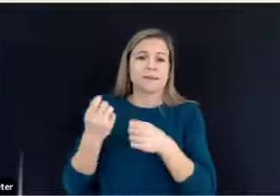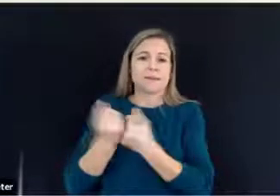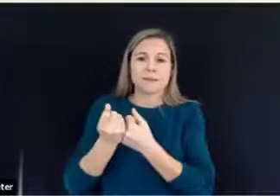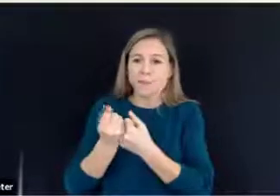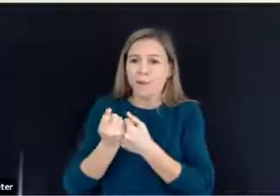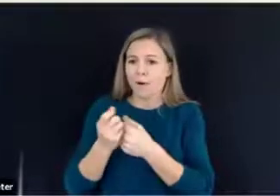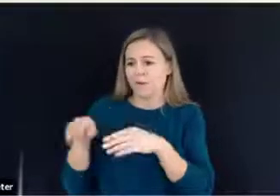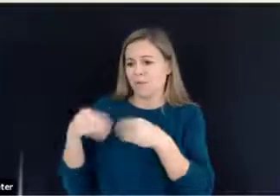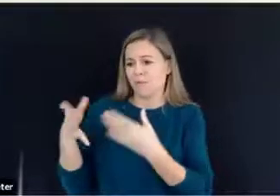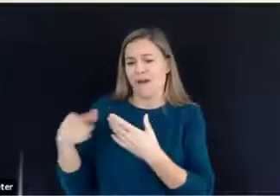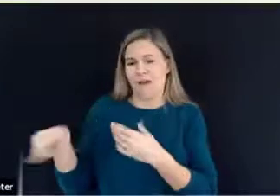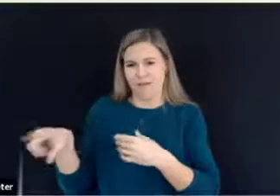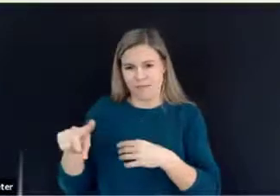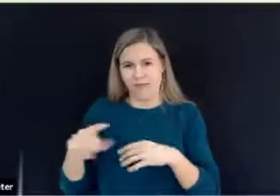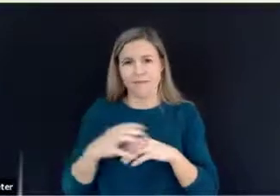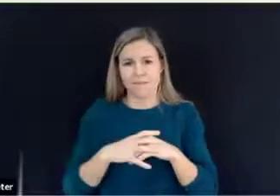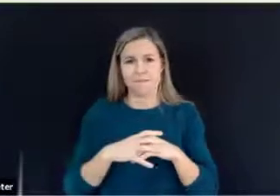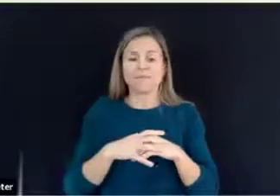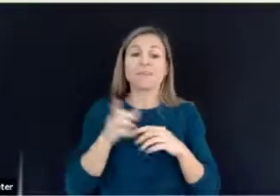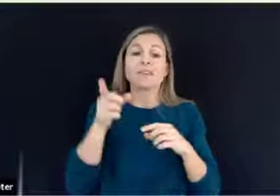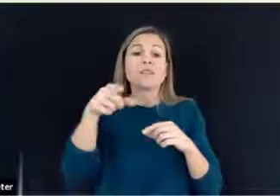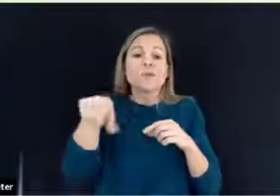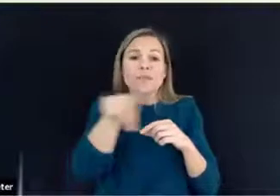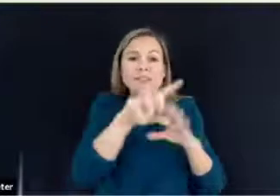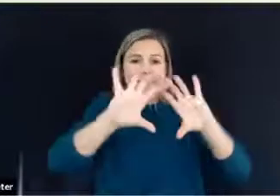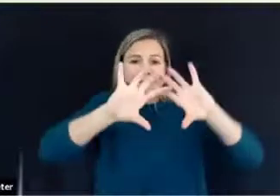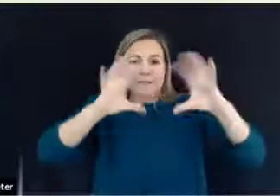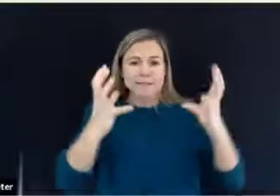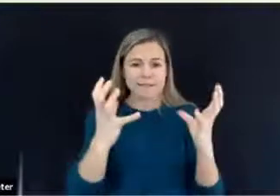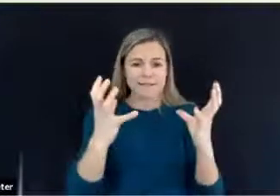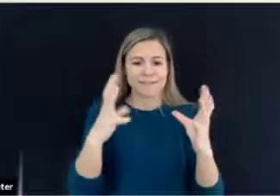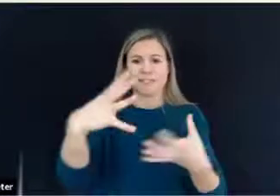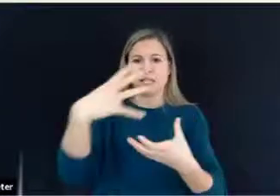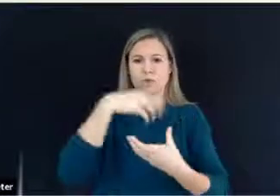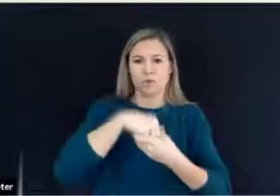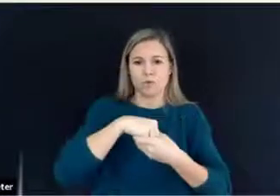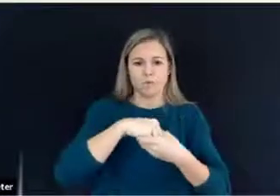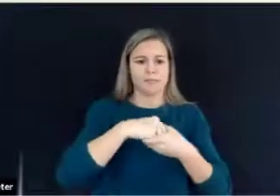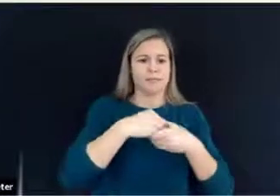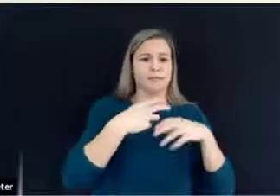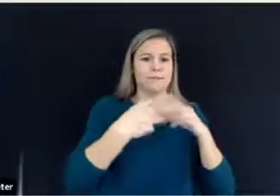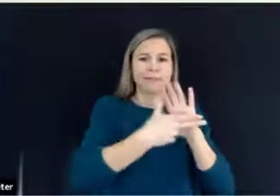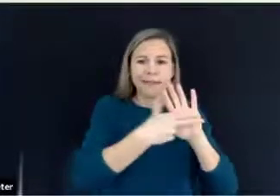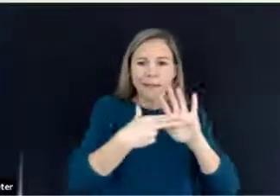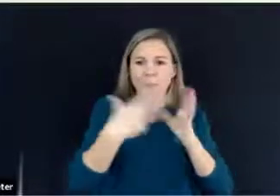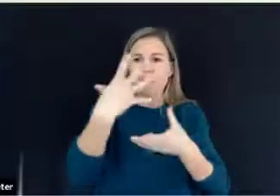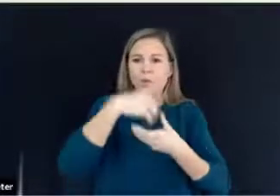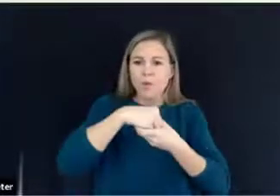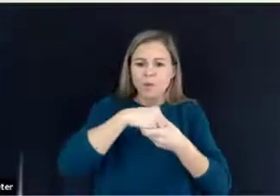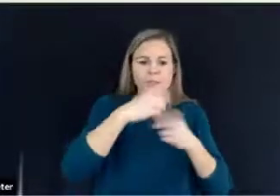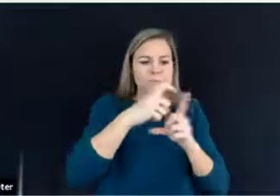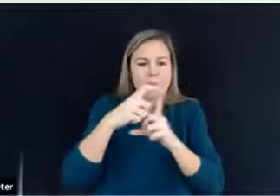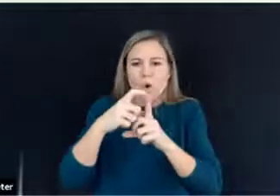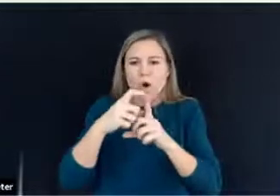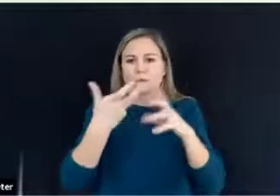and this more inclusive terminology that facilitates, facilitates that better support for families.